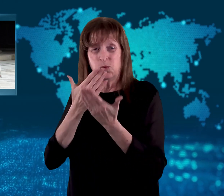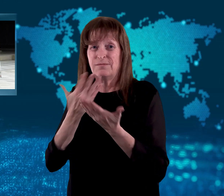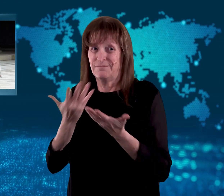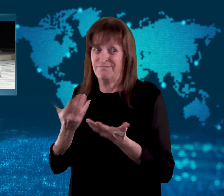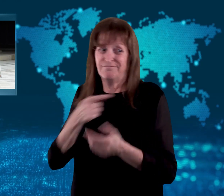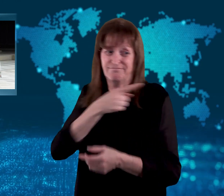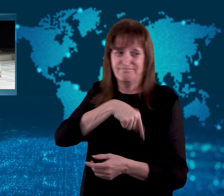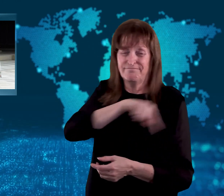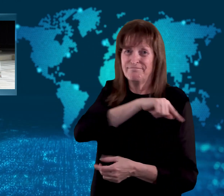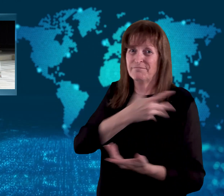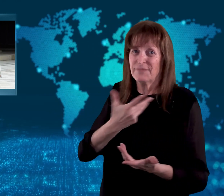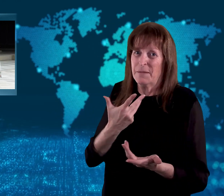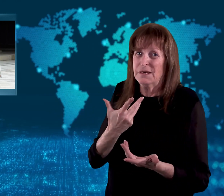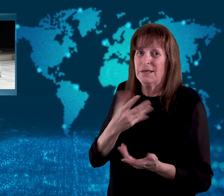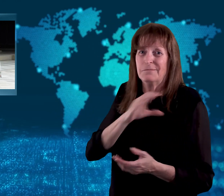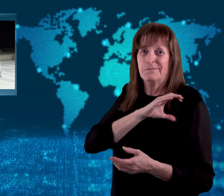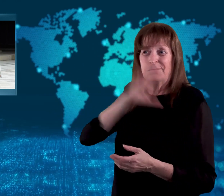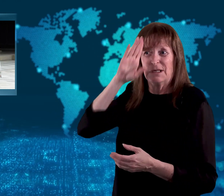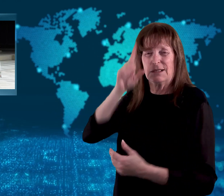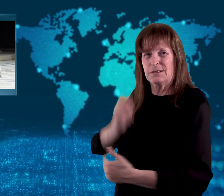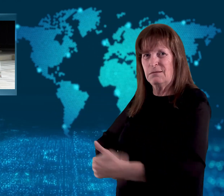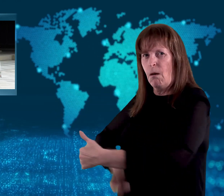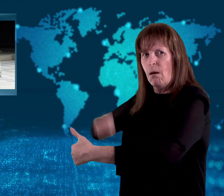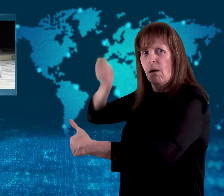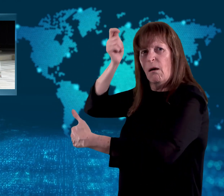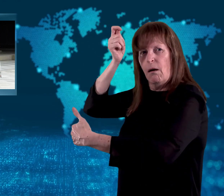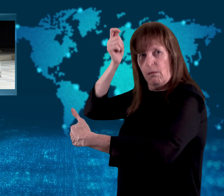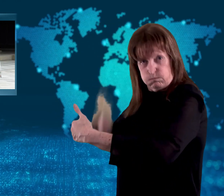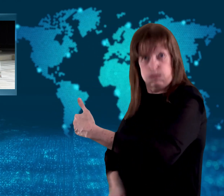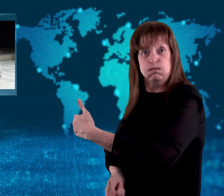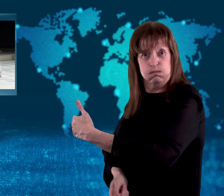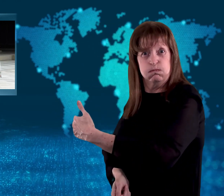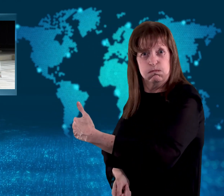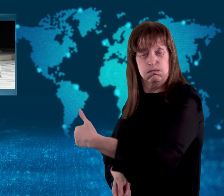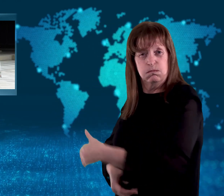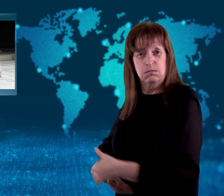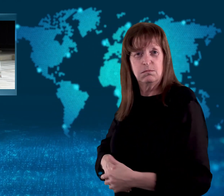will face a criminal complaint.